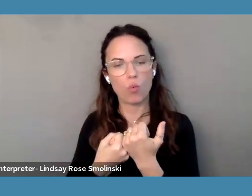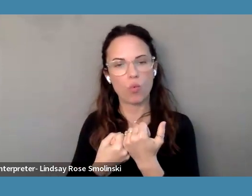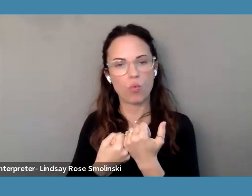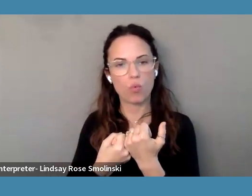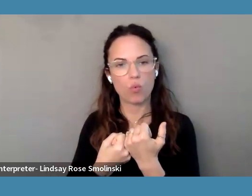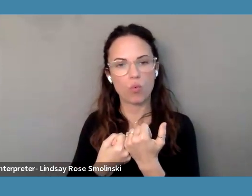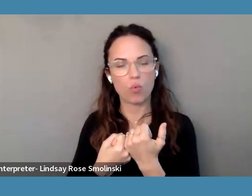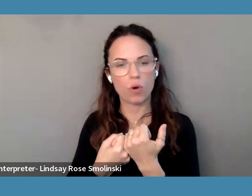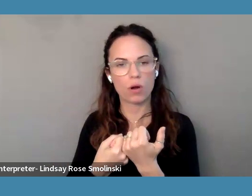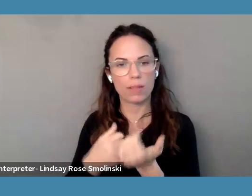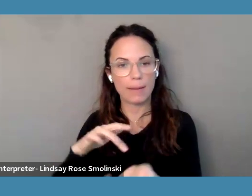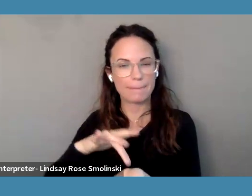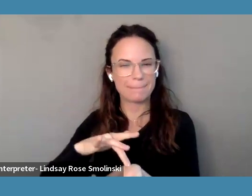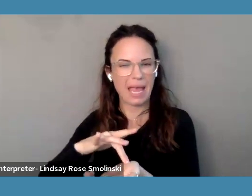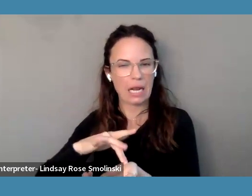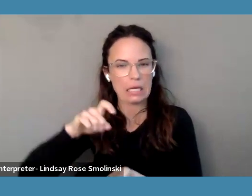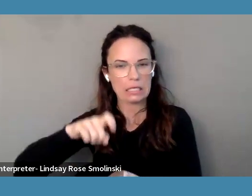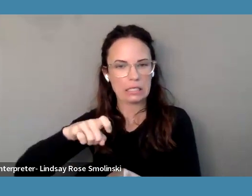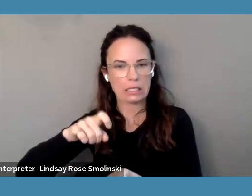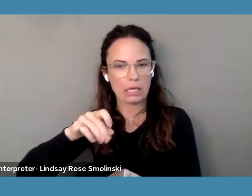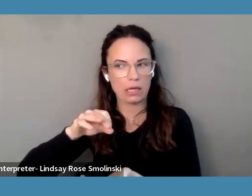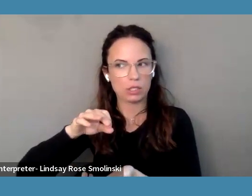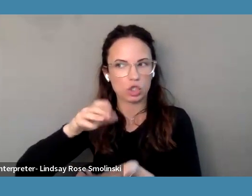the medical necessity of the services that are being requested.